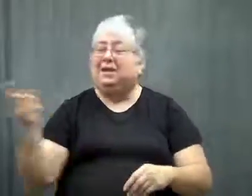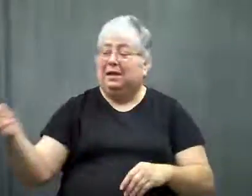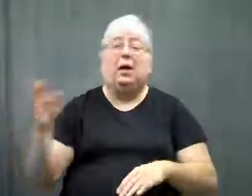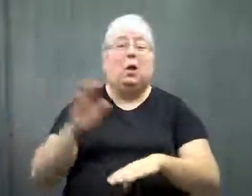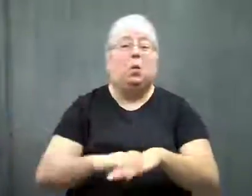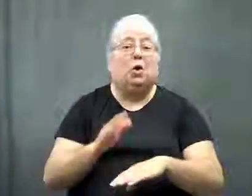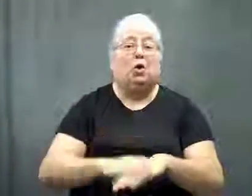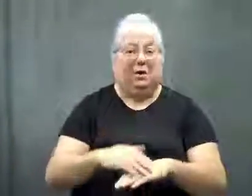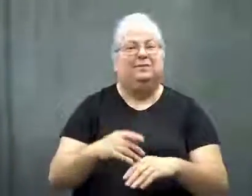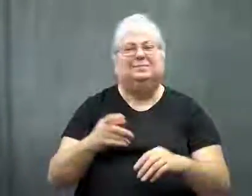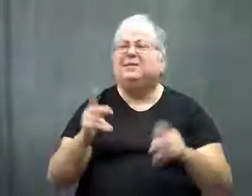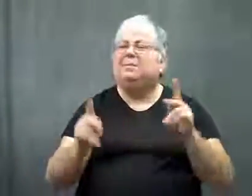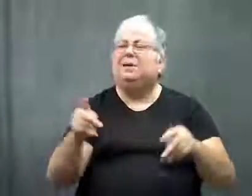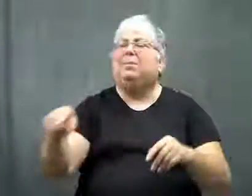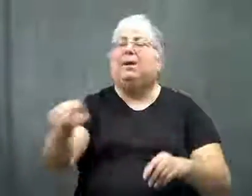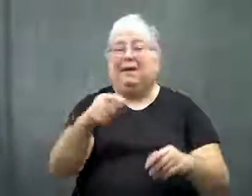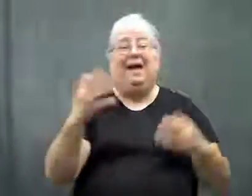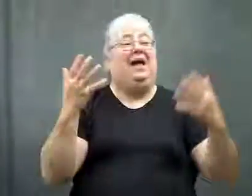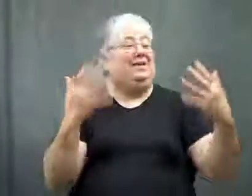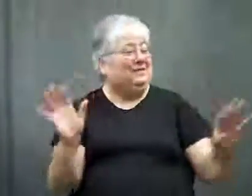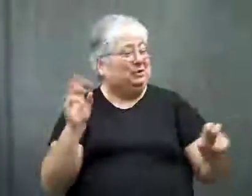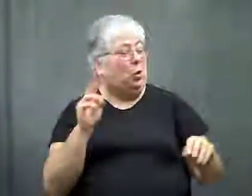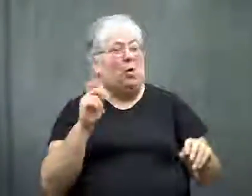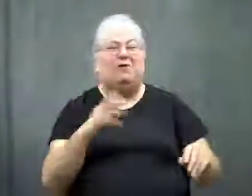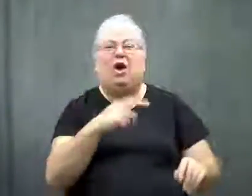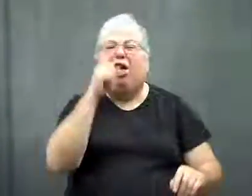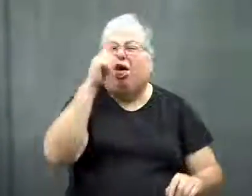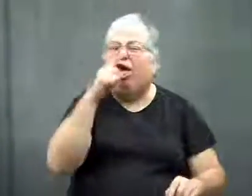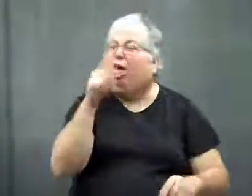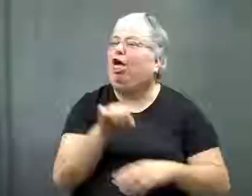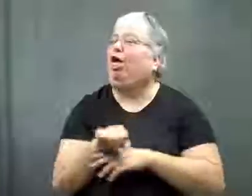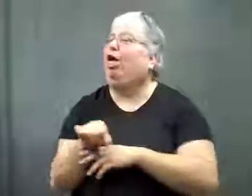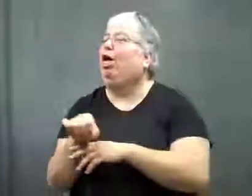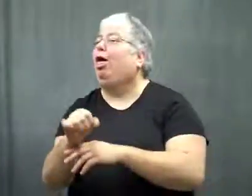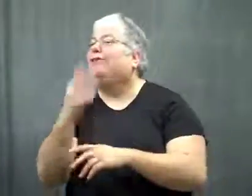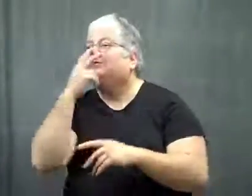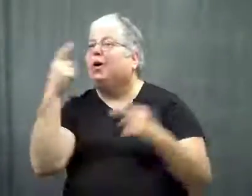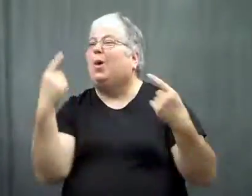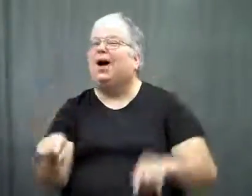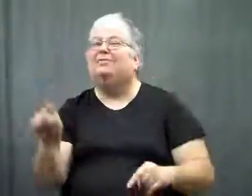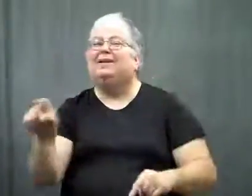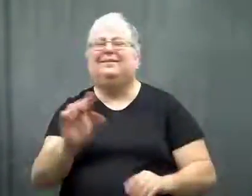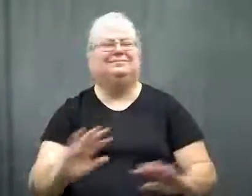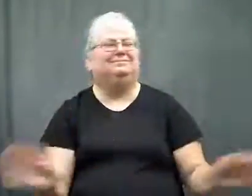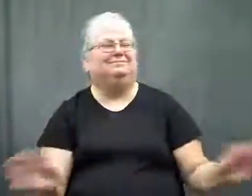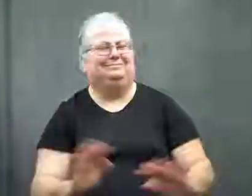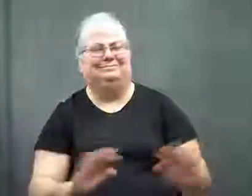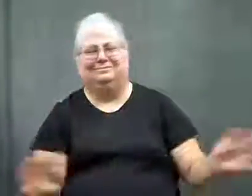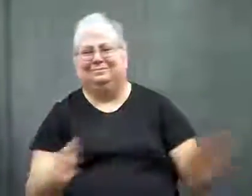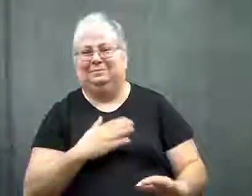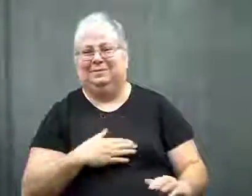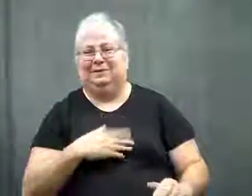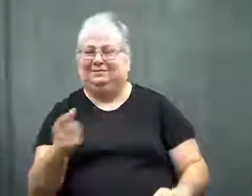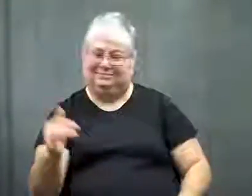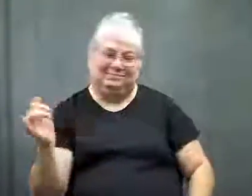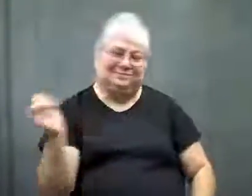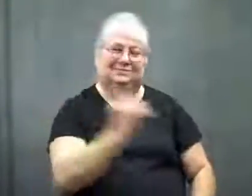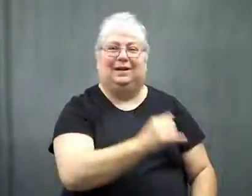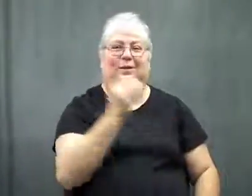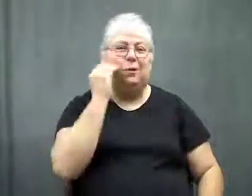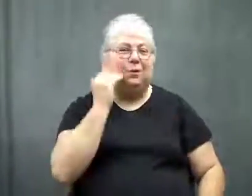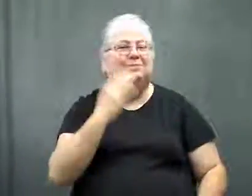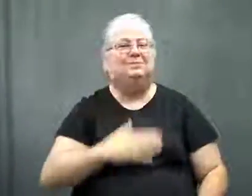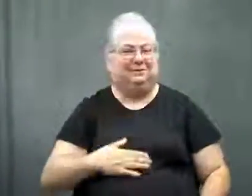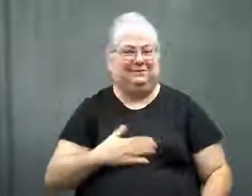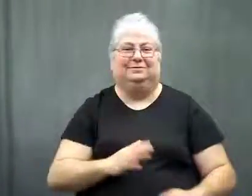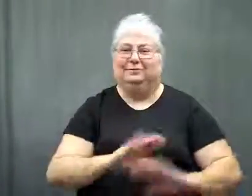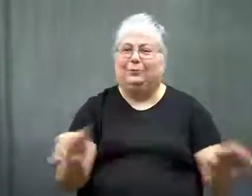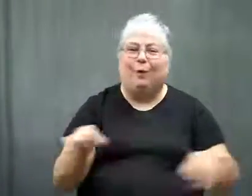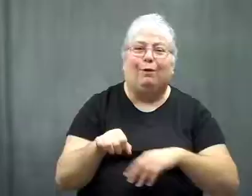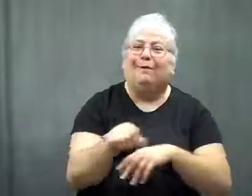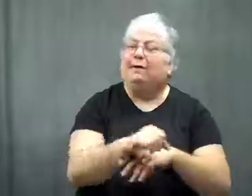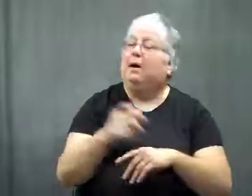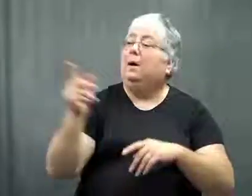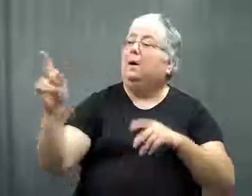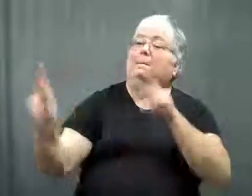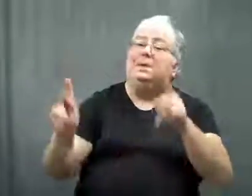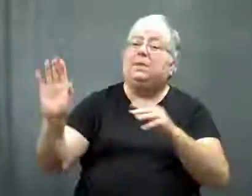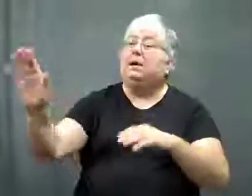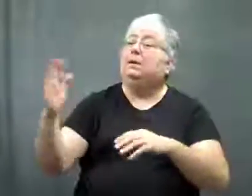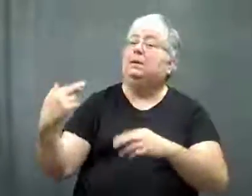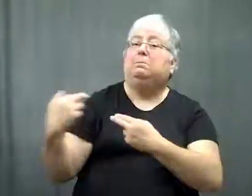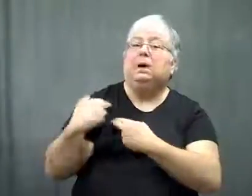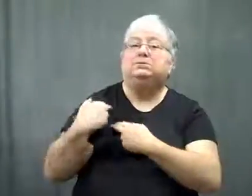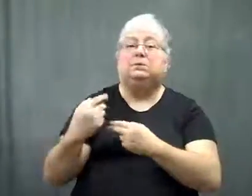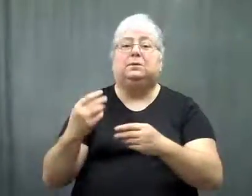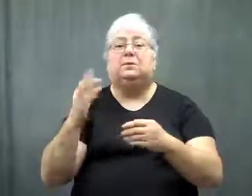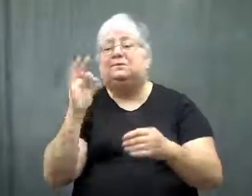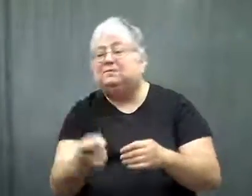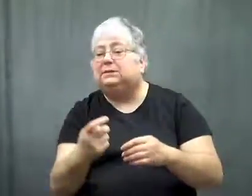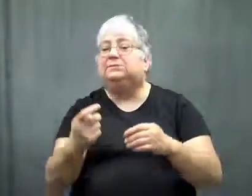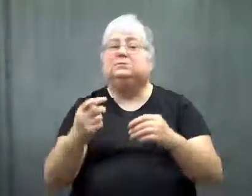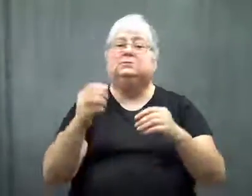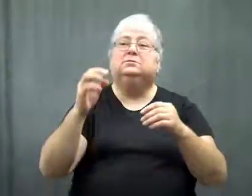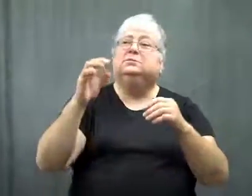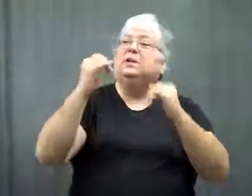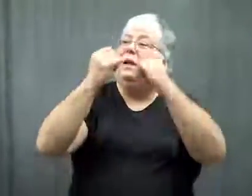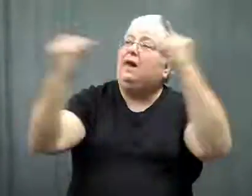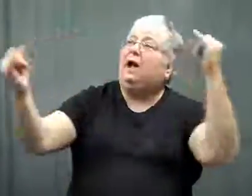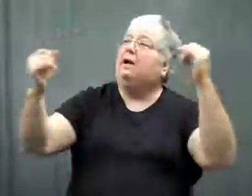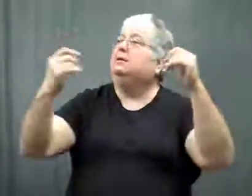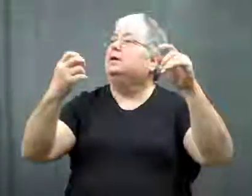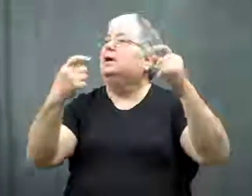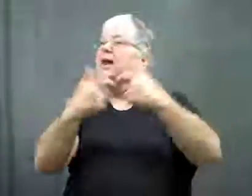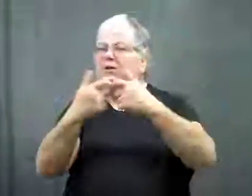He told people to please stay home and not drive around looking at the damage.